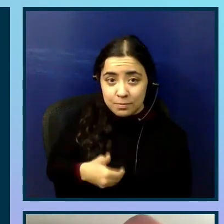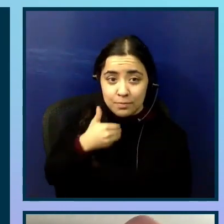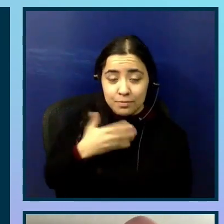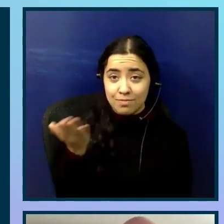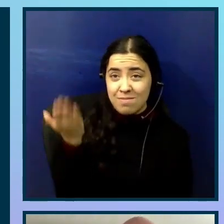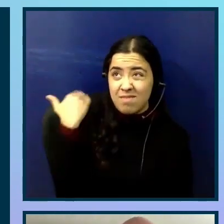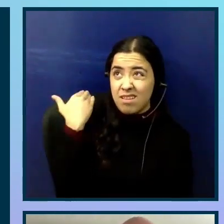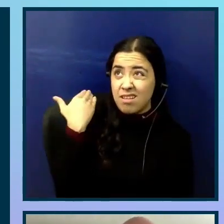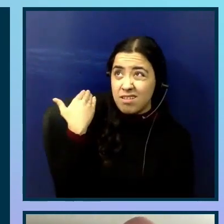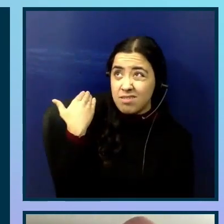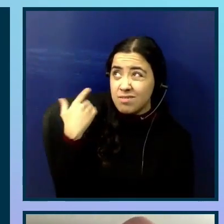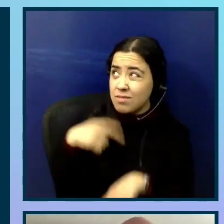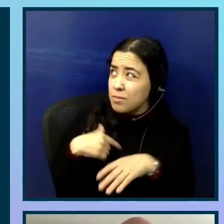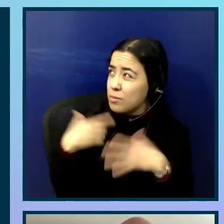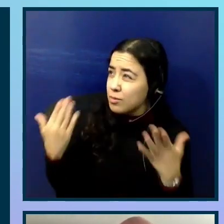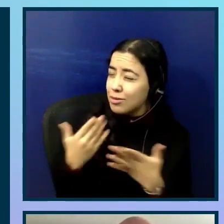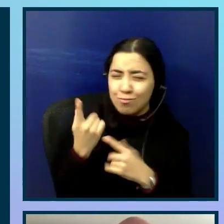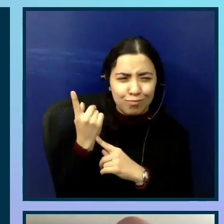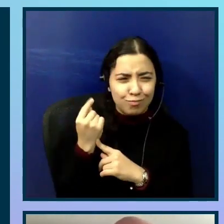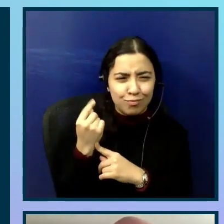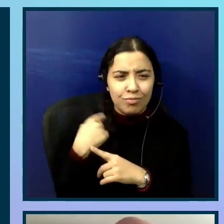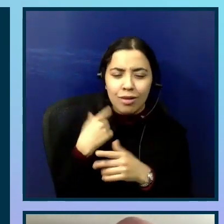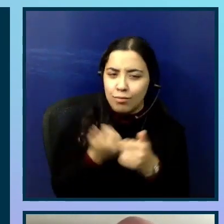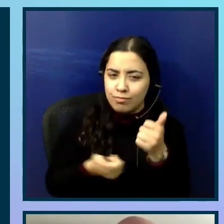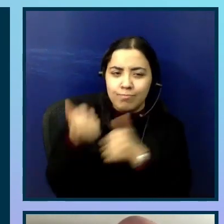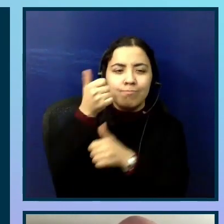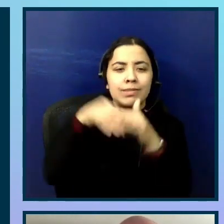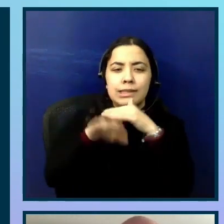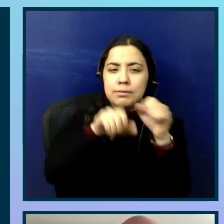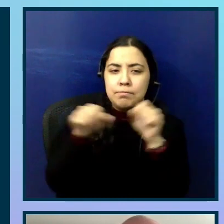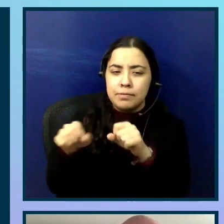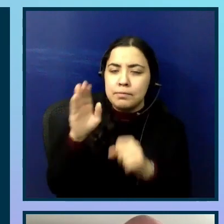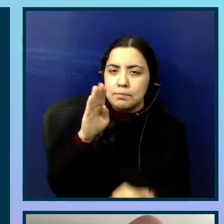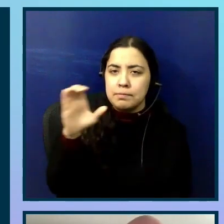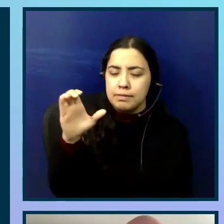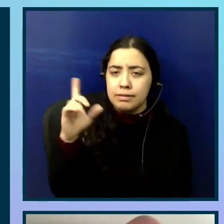I was still head of accessibility at the BBC. I'd been there for, it was 17,